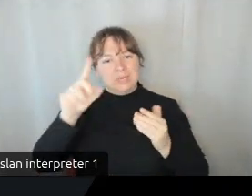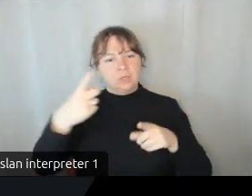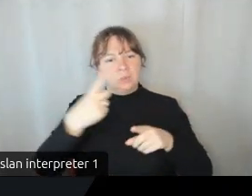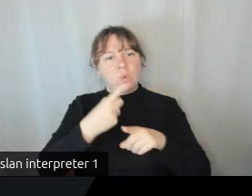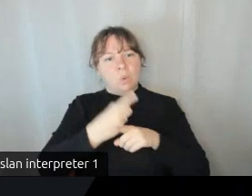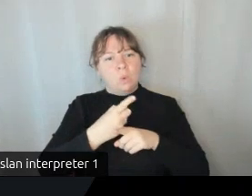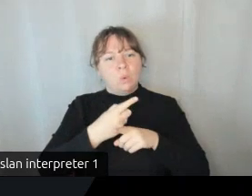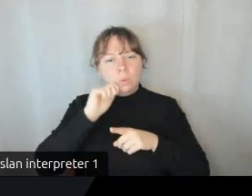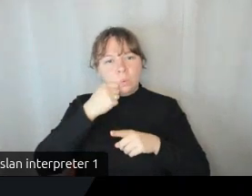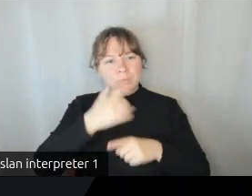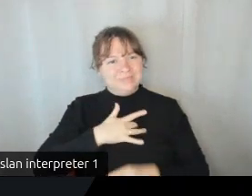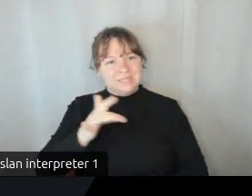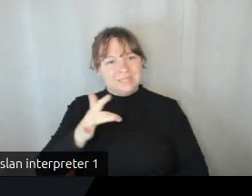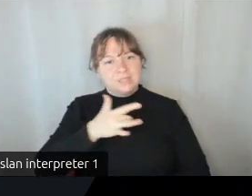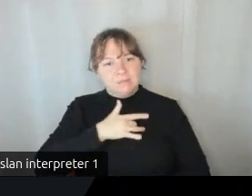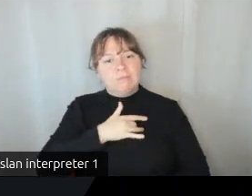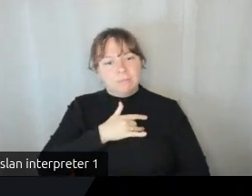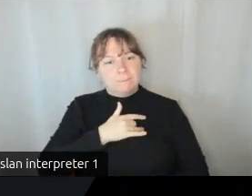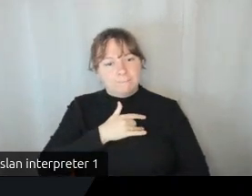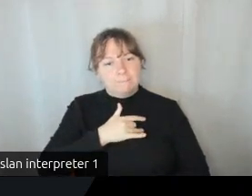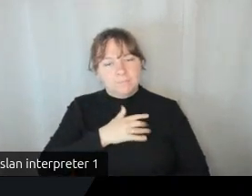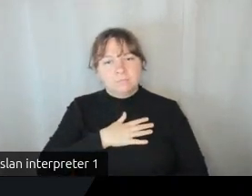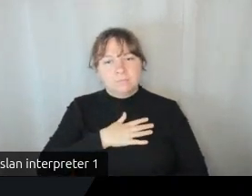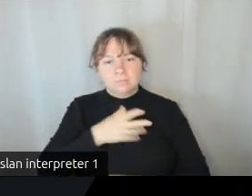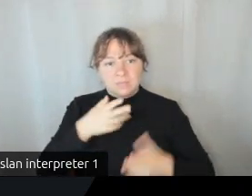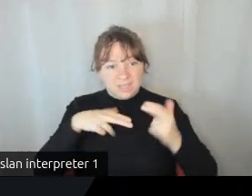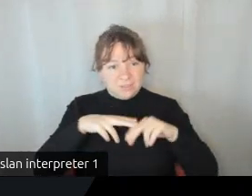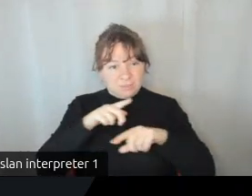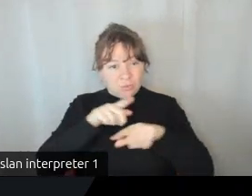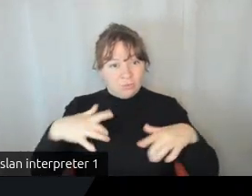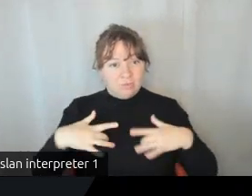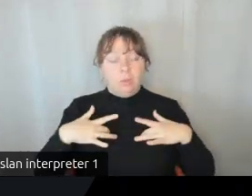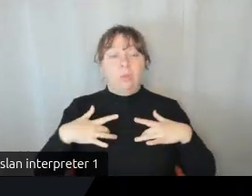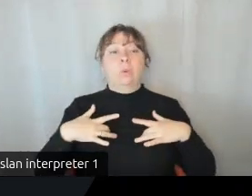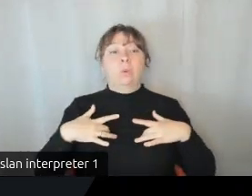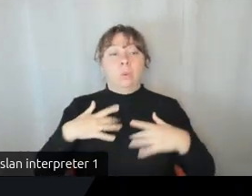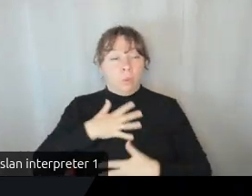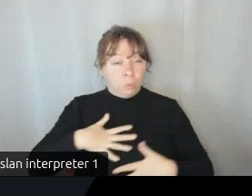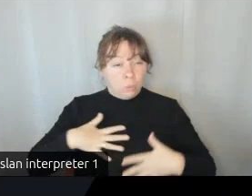on some sensitive topics. If you find any of this information challenging or require help,